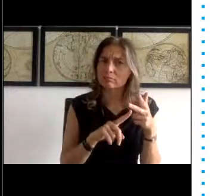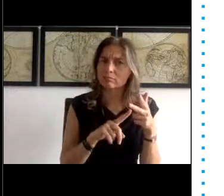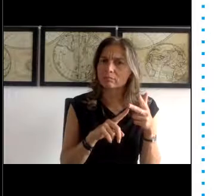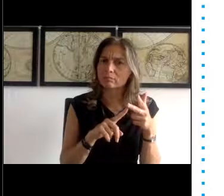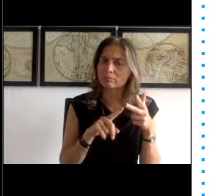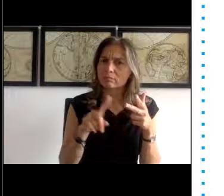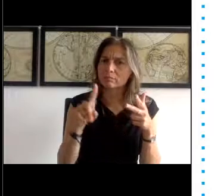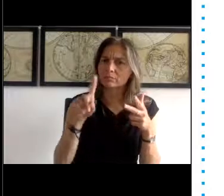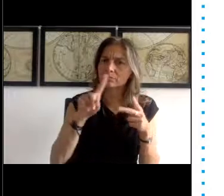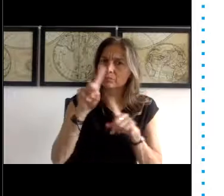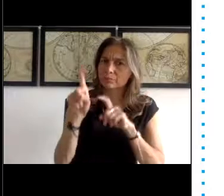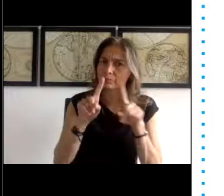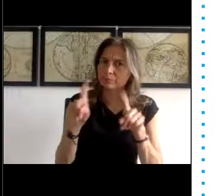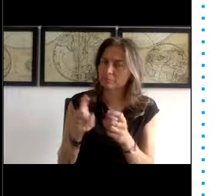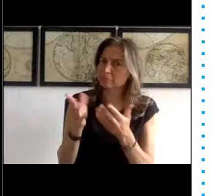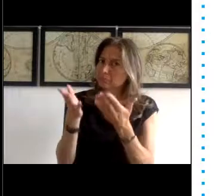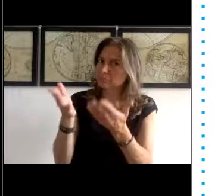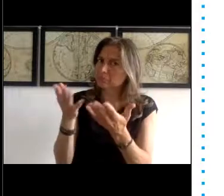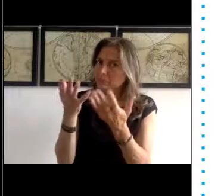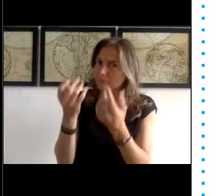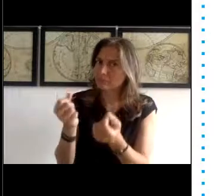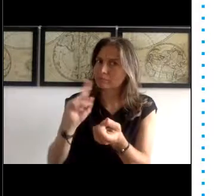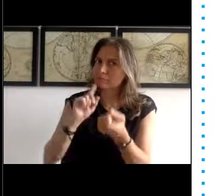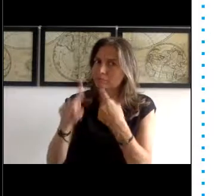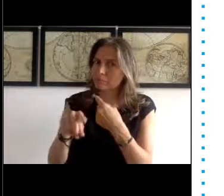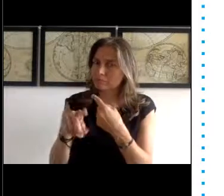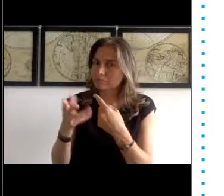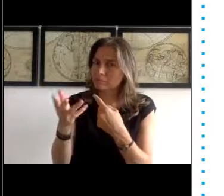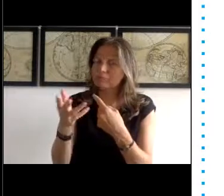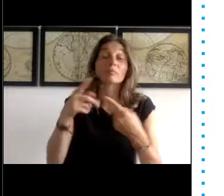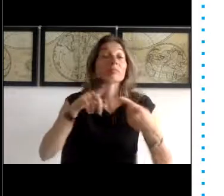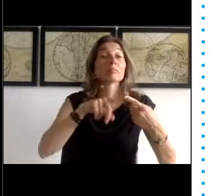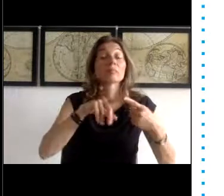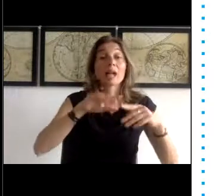This happened in most of the countries where the Erasmus+ is developed.